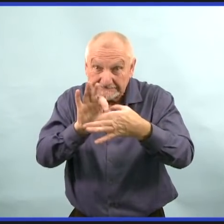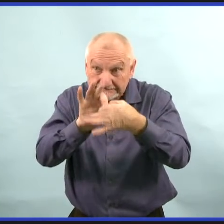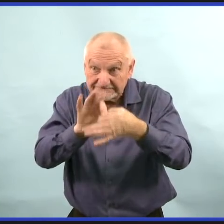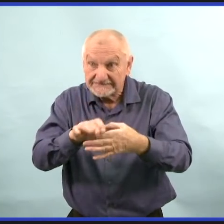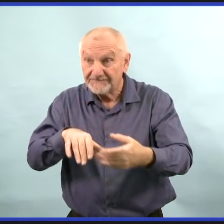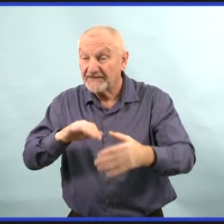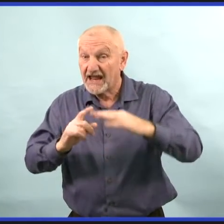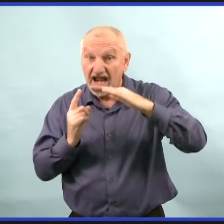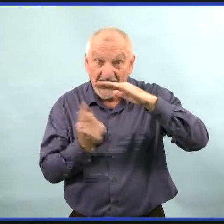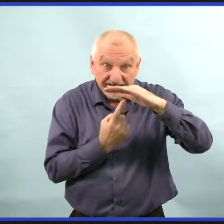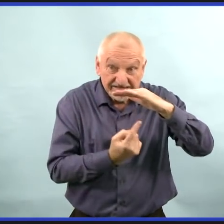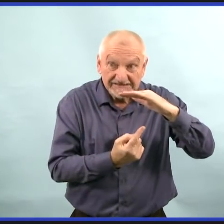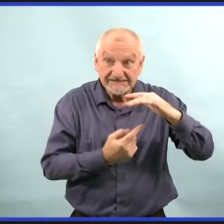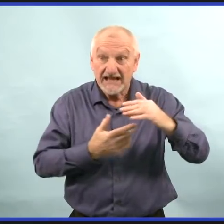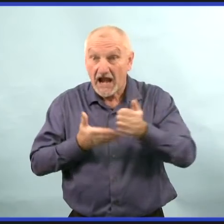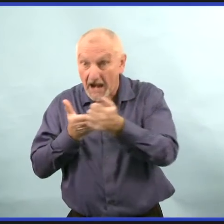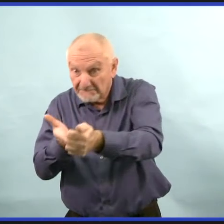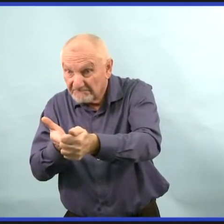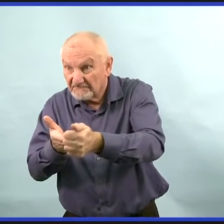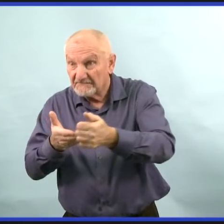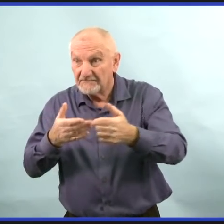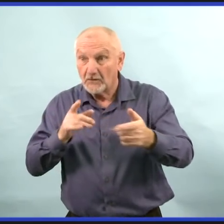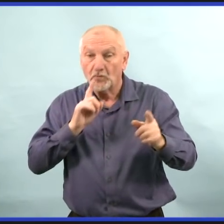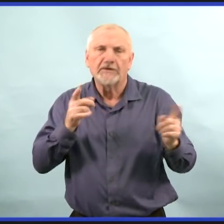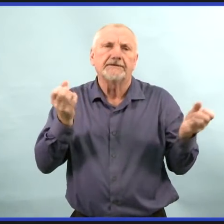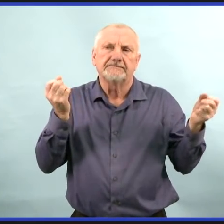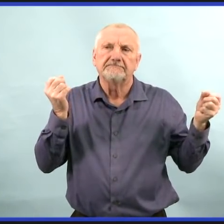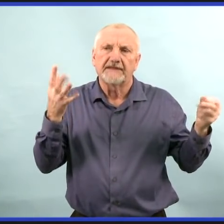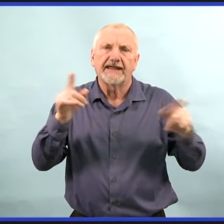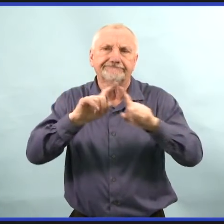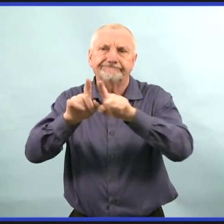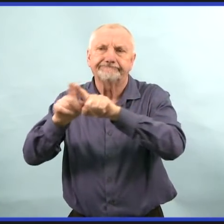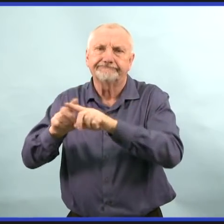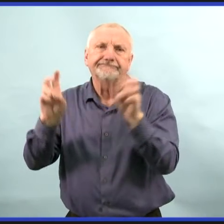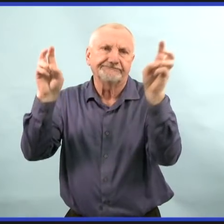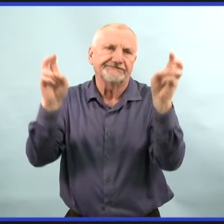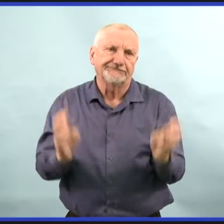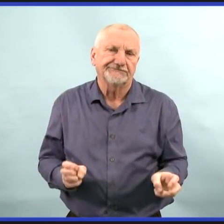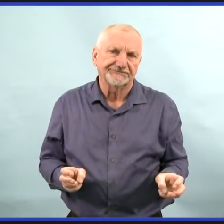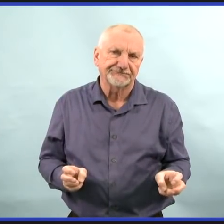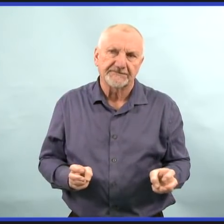there isn't a you know a single number to look at we know we've had high test positivity there